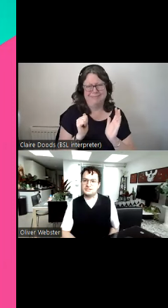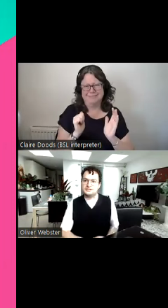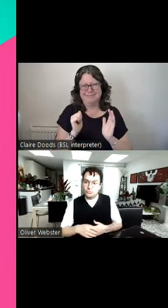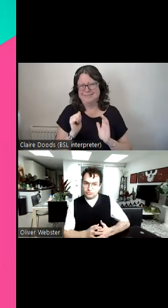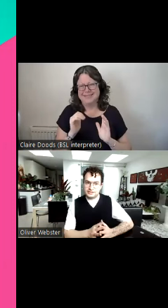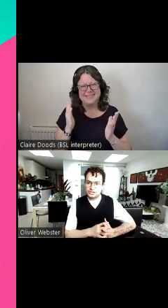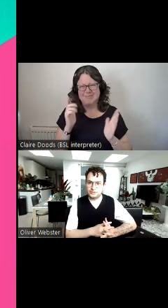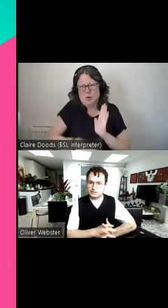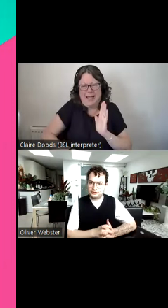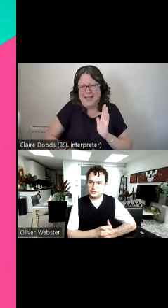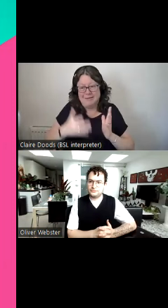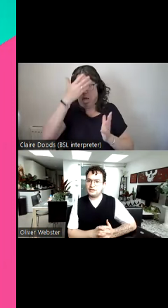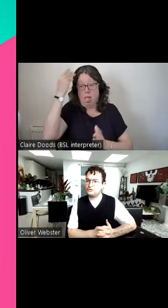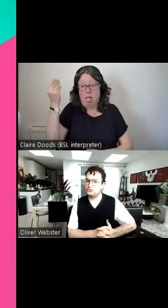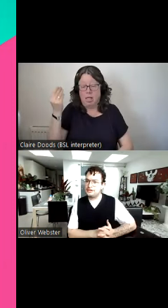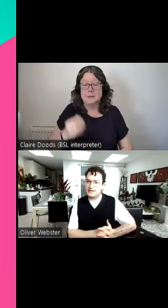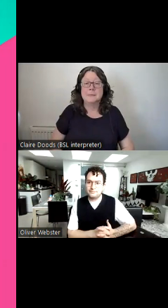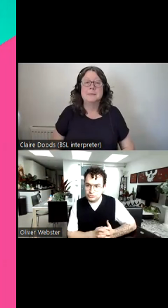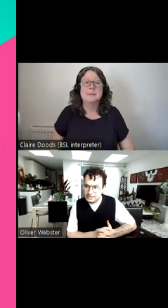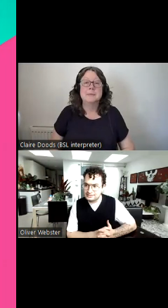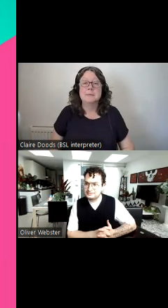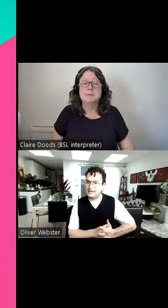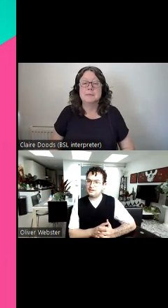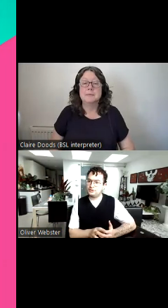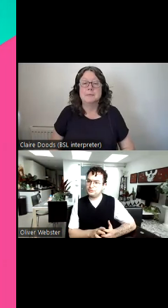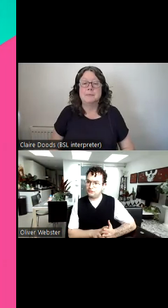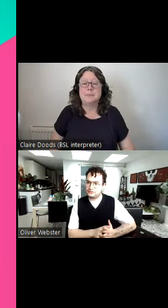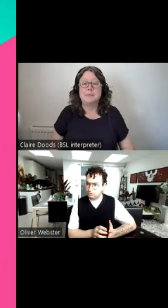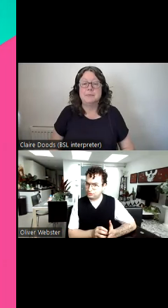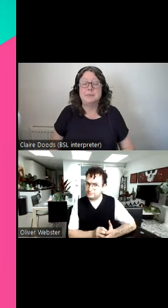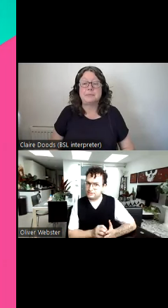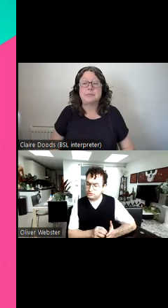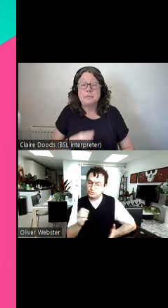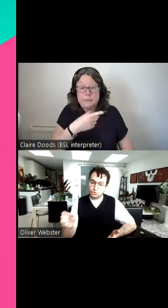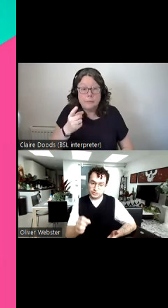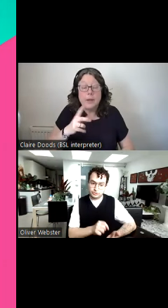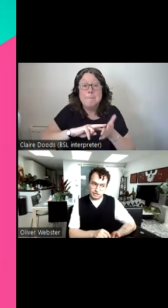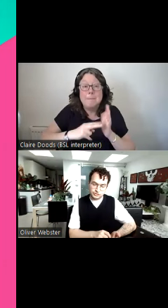Some more things to include. If you're using any music, take a note of the song that's being used during the production.